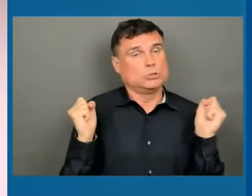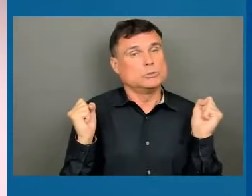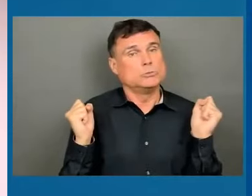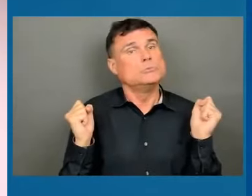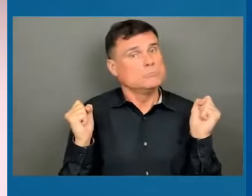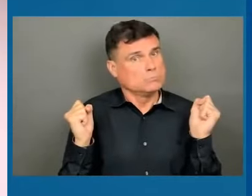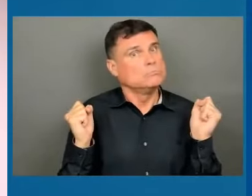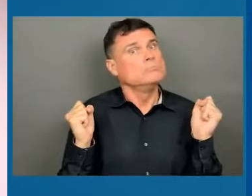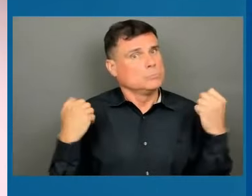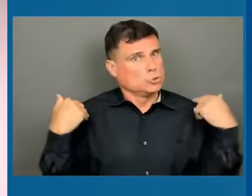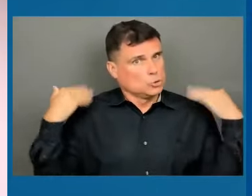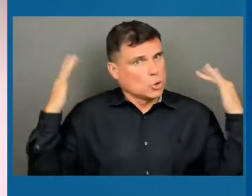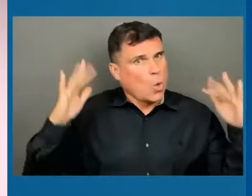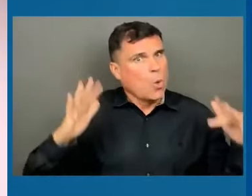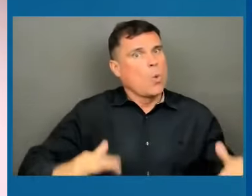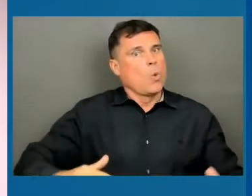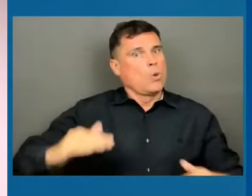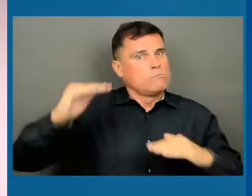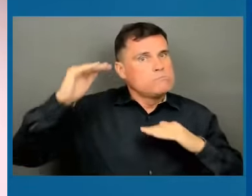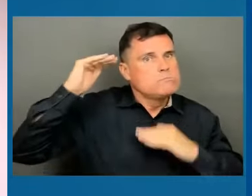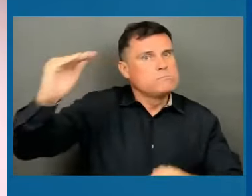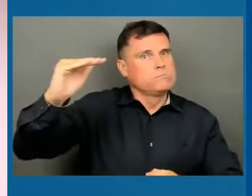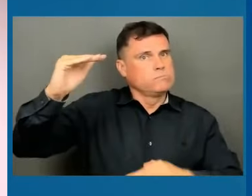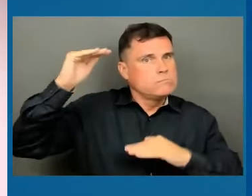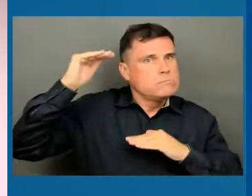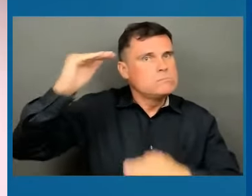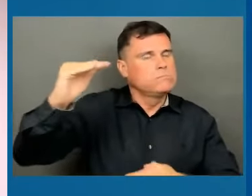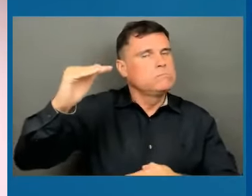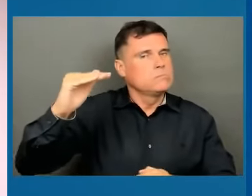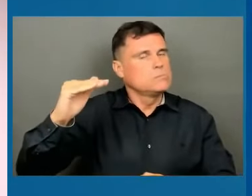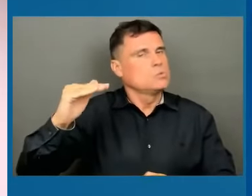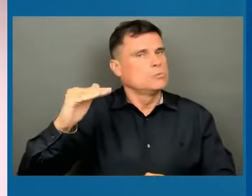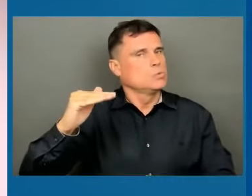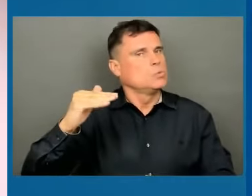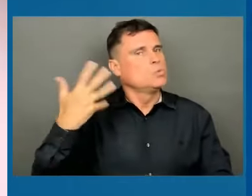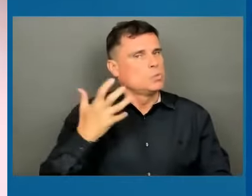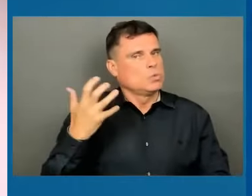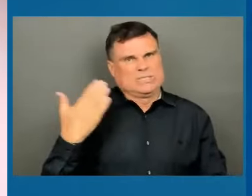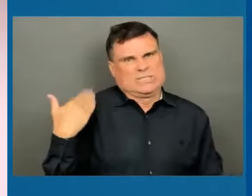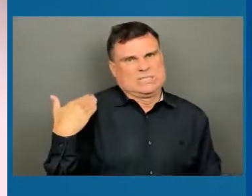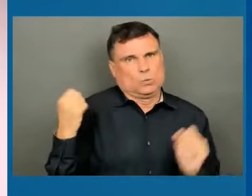particularly the Fraser side of